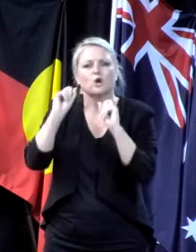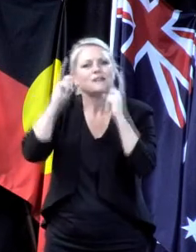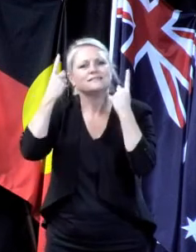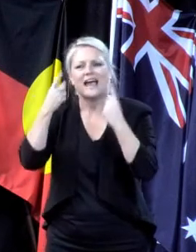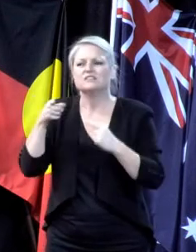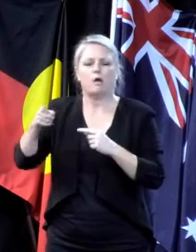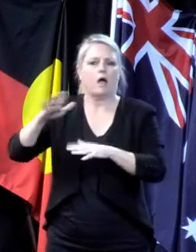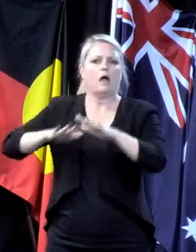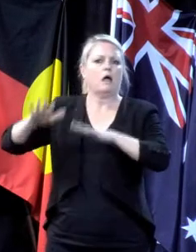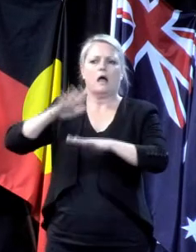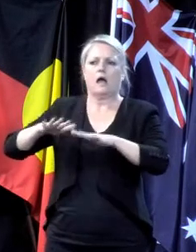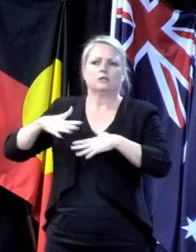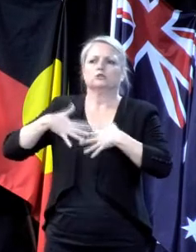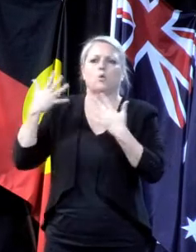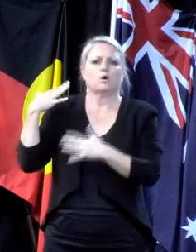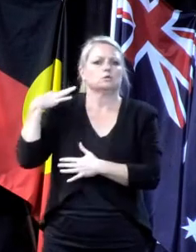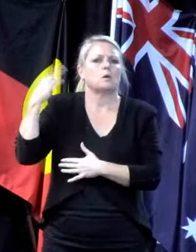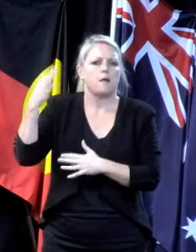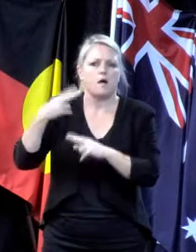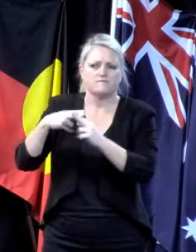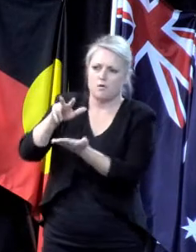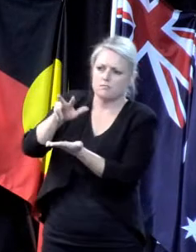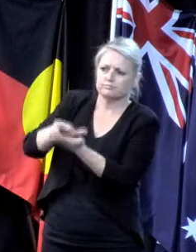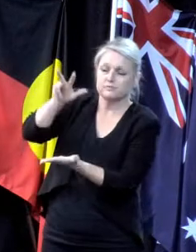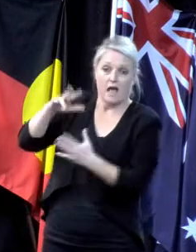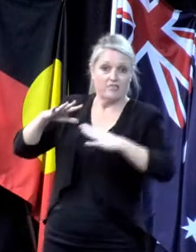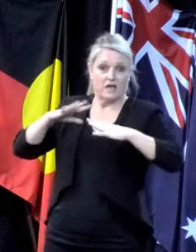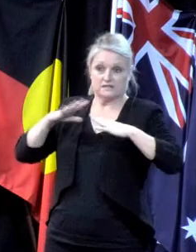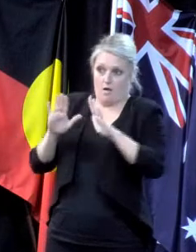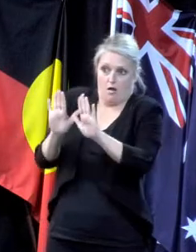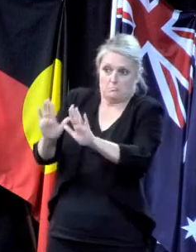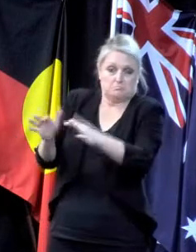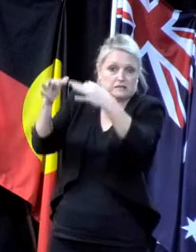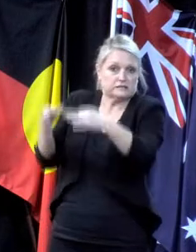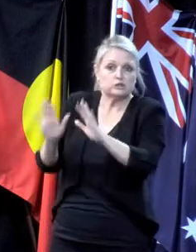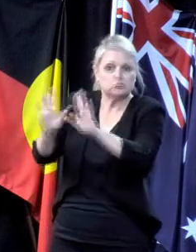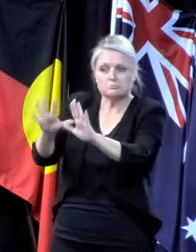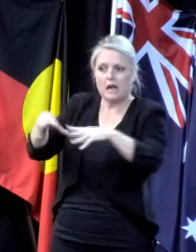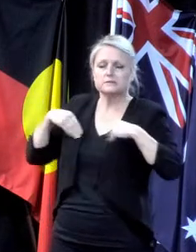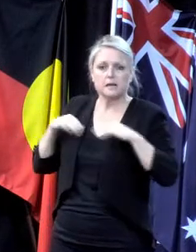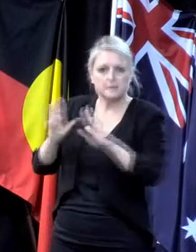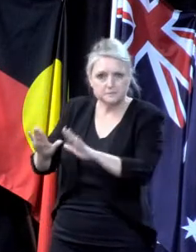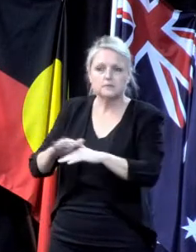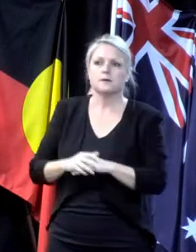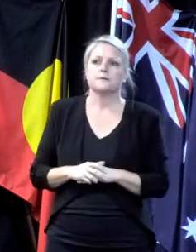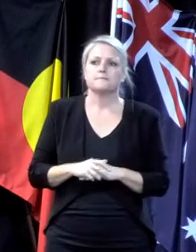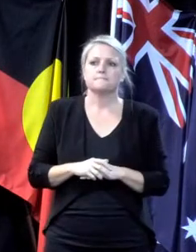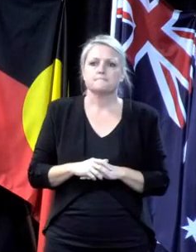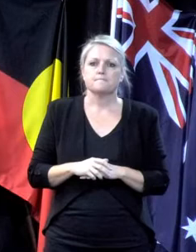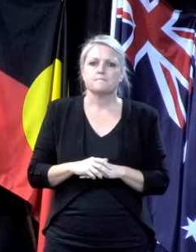which is fine, of course, and also situations even with parents who do understand the process